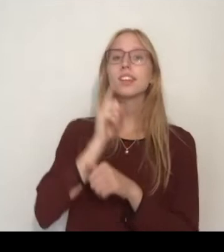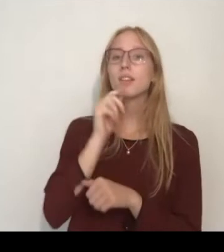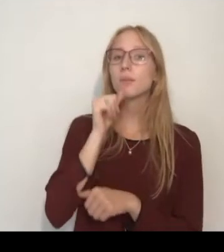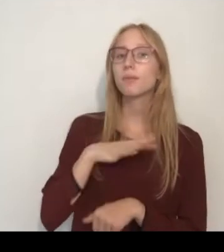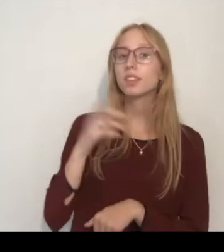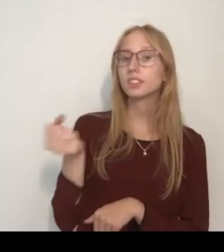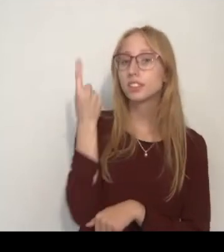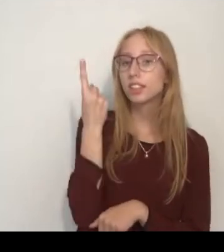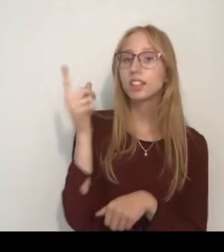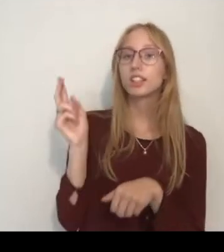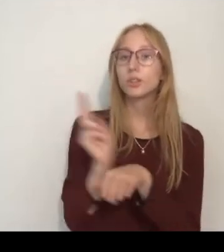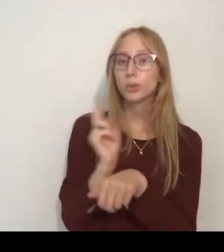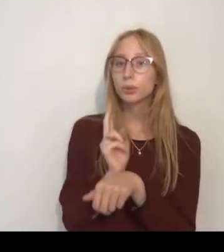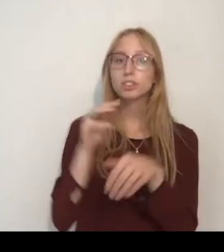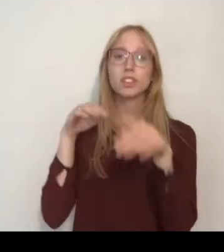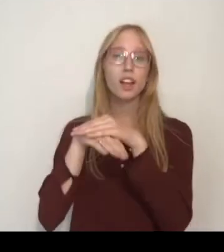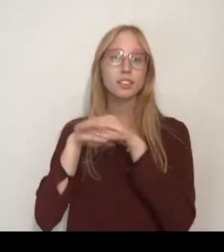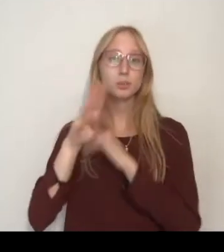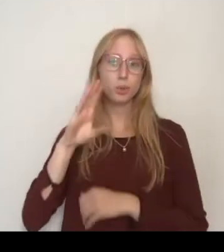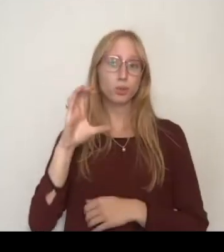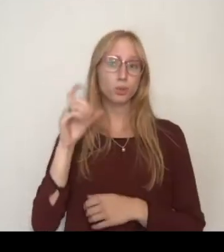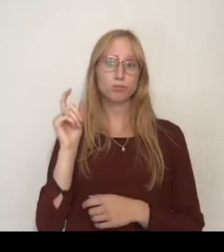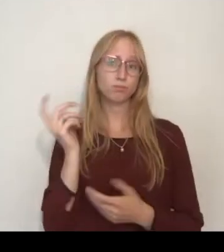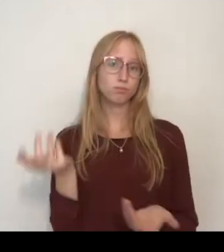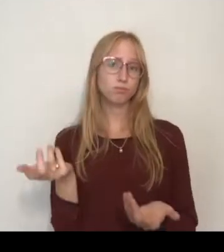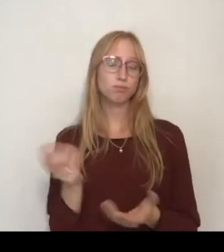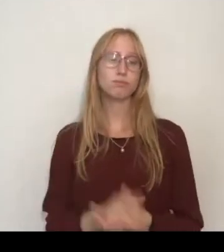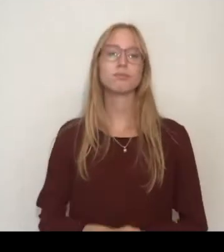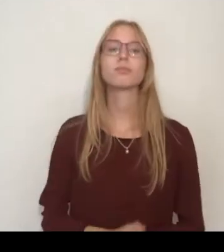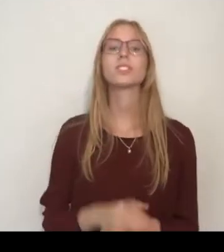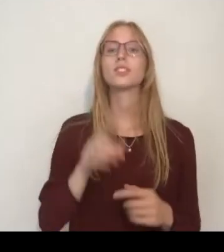How do deaf women understand, use and access birth control?